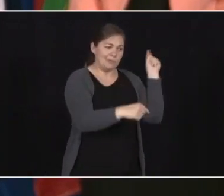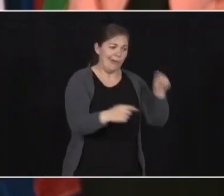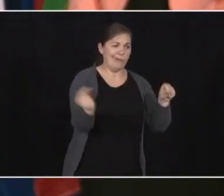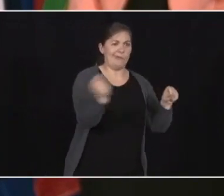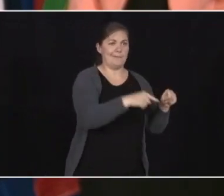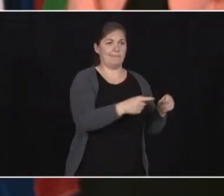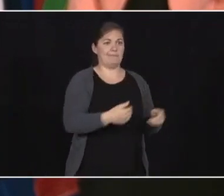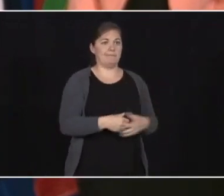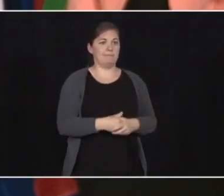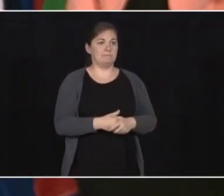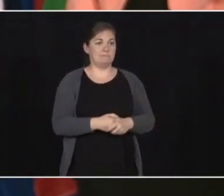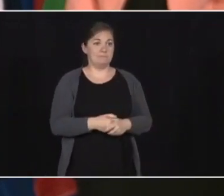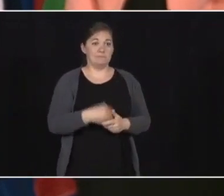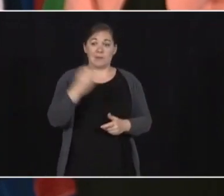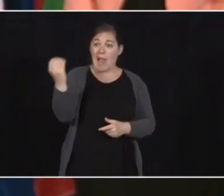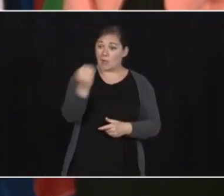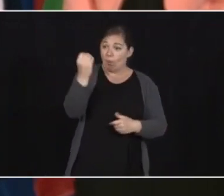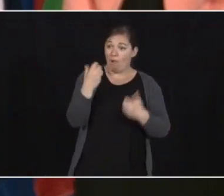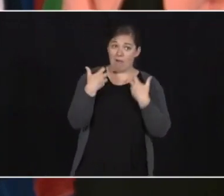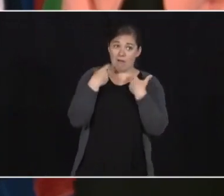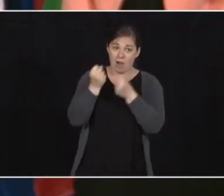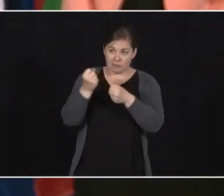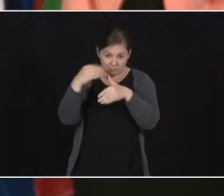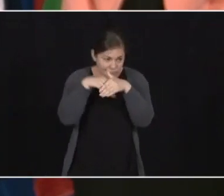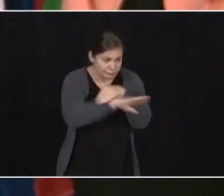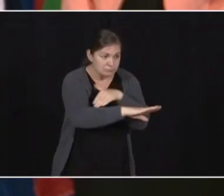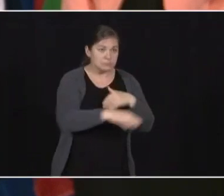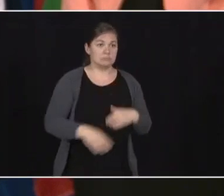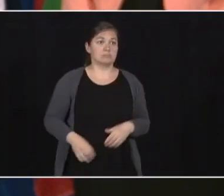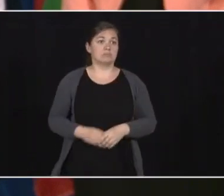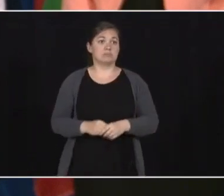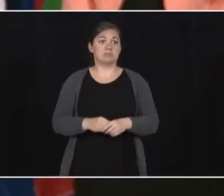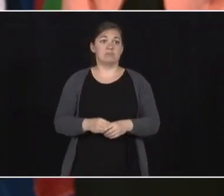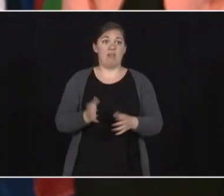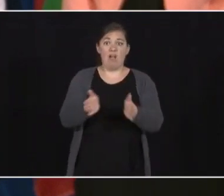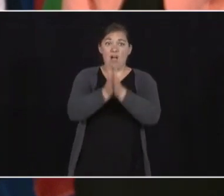Make sure Ontario health was there. We asked for volunteers.